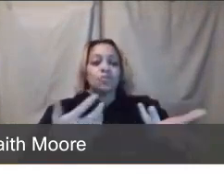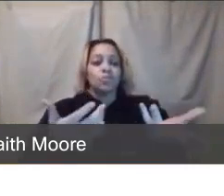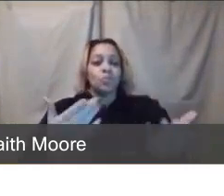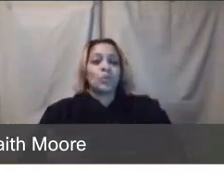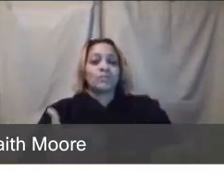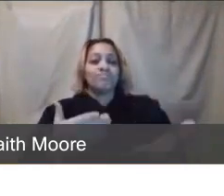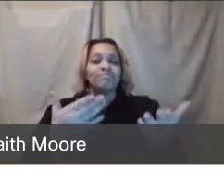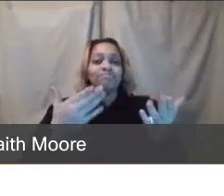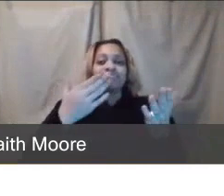we're submitting.